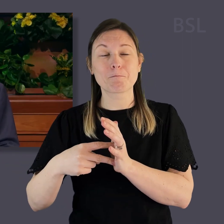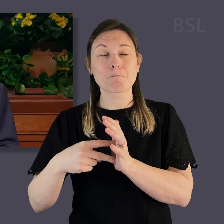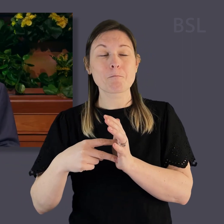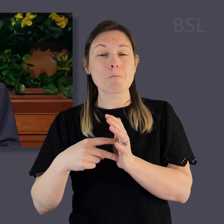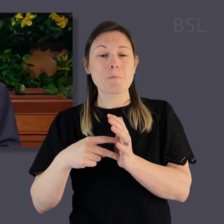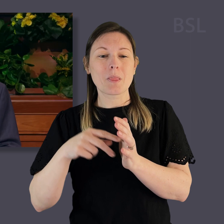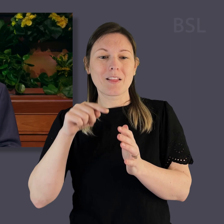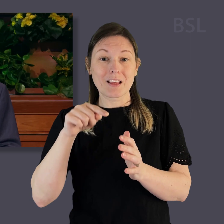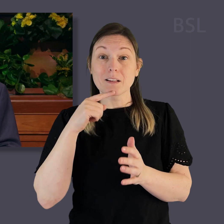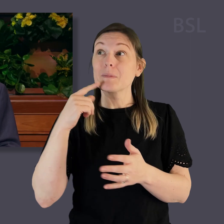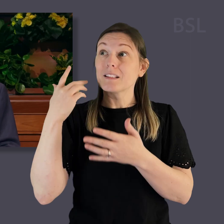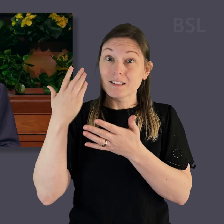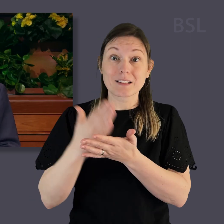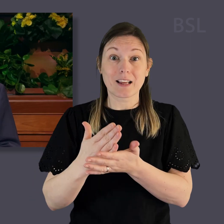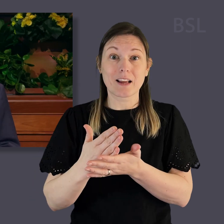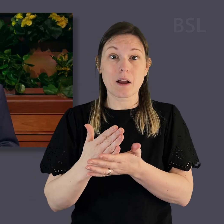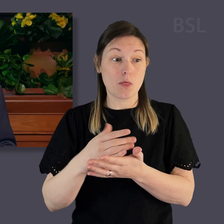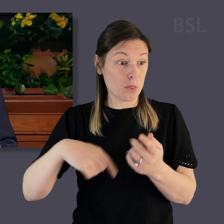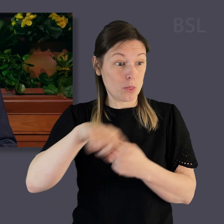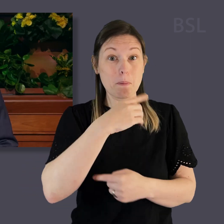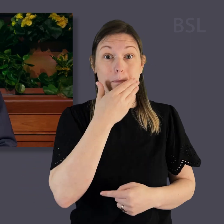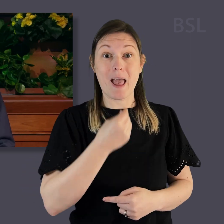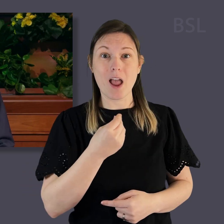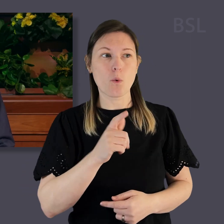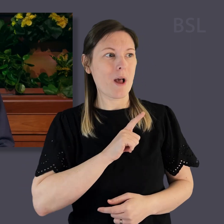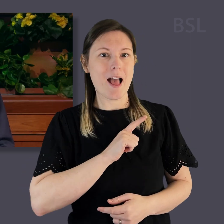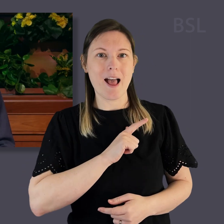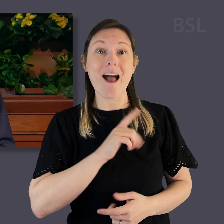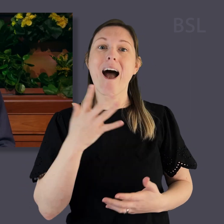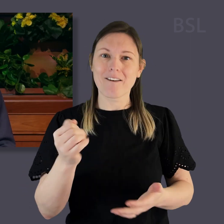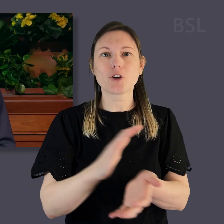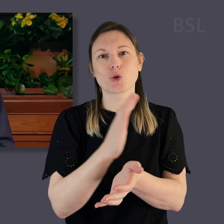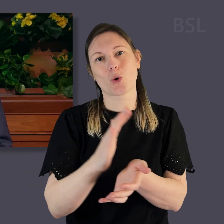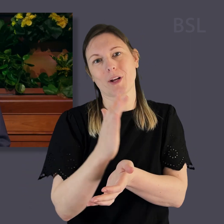For as He has assured us men are that they might have joy.